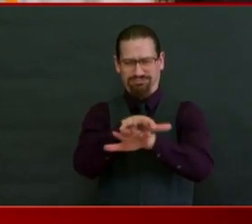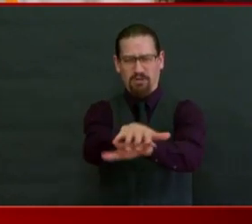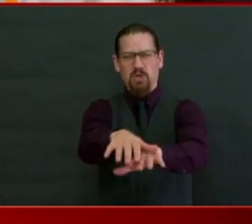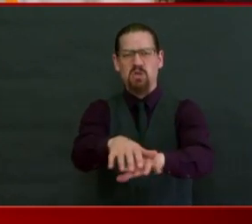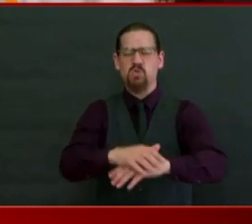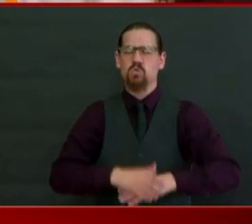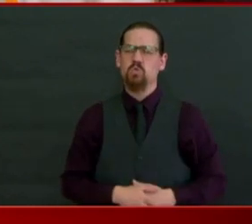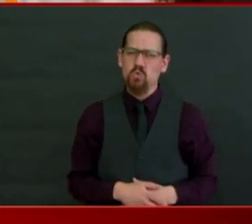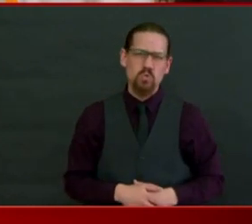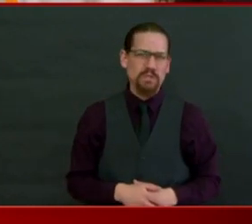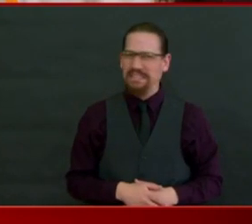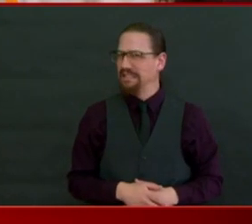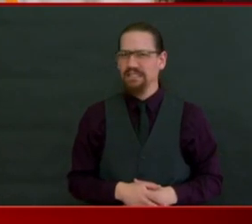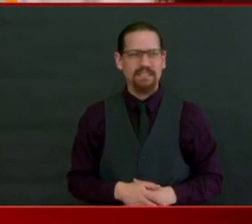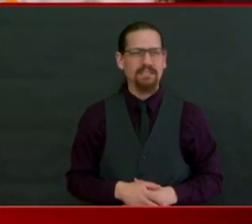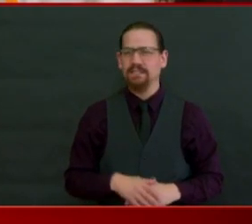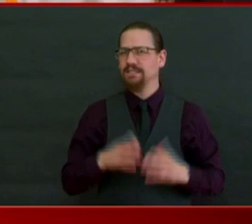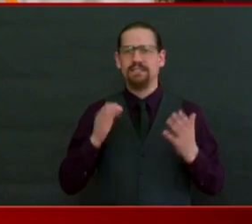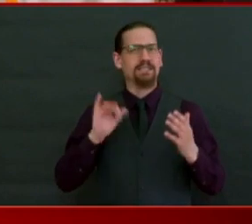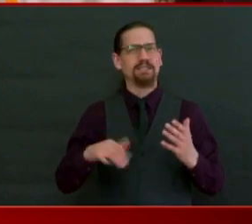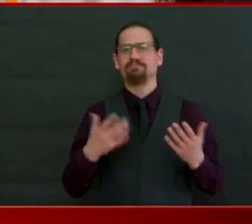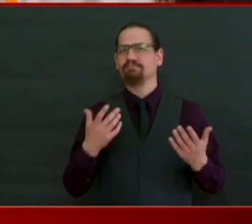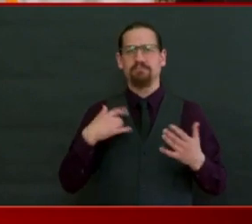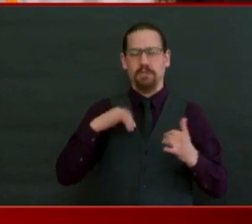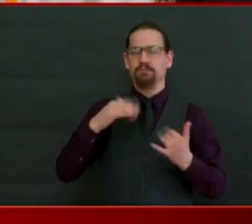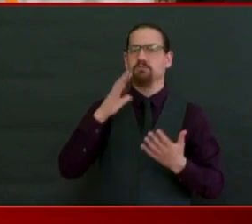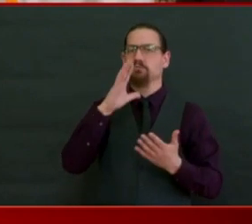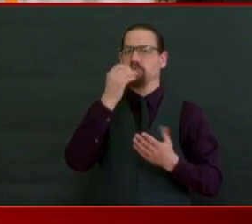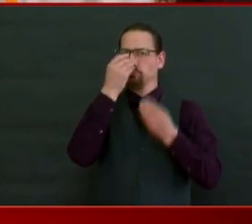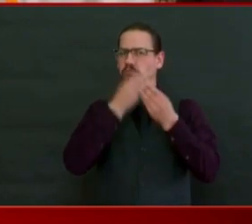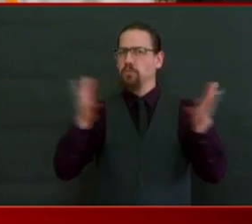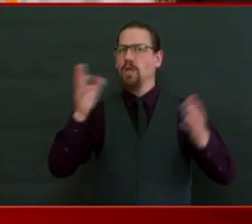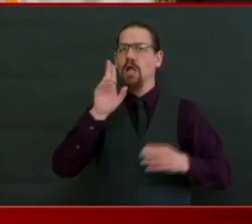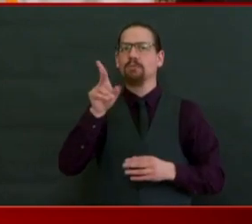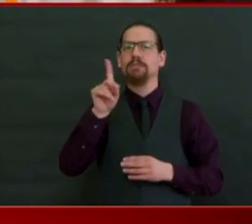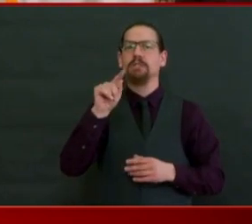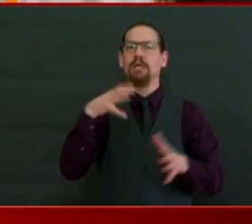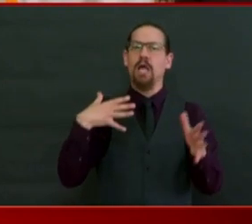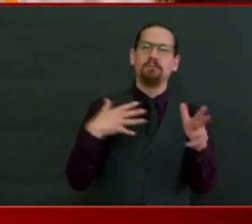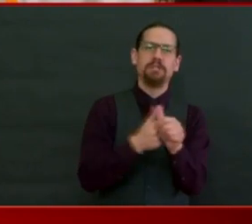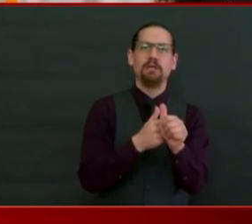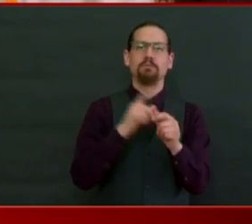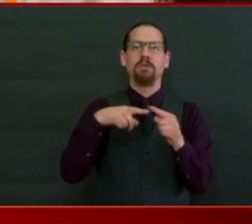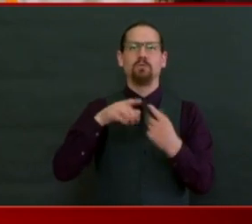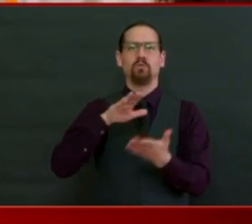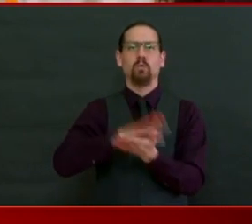SAFELY ALLOW UP TO 1200 KIDS IN A BUILDING AT THE SAME TIME IN THIS ENVIRONMENT. WE ARE WORKING ON IT AND I WILL MAKE AN ANNOUNCEMENT LATER THIS